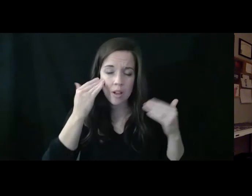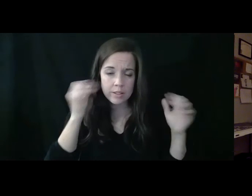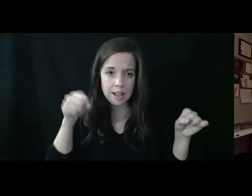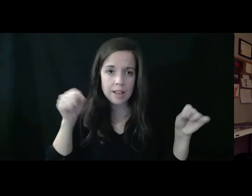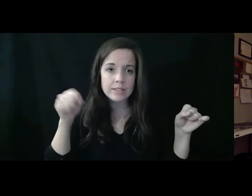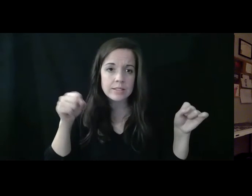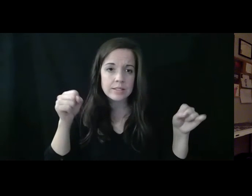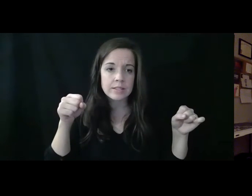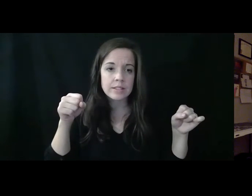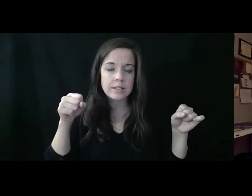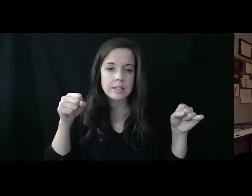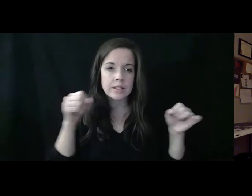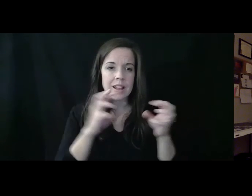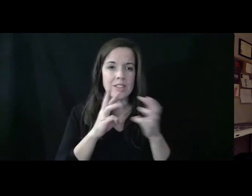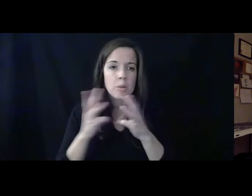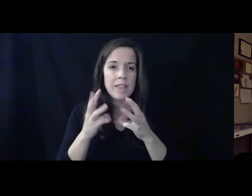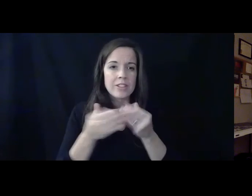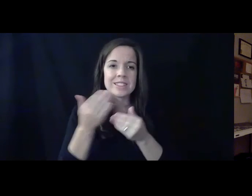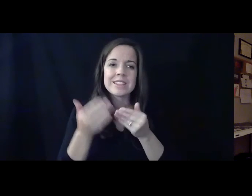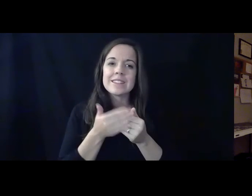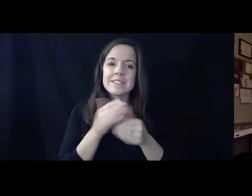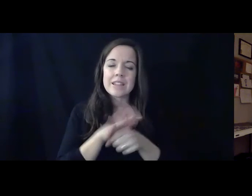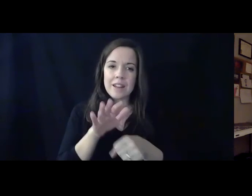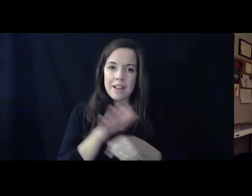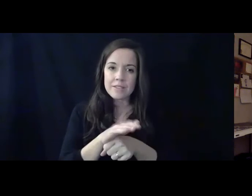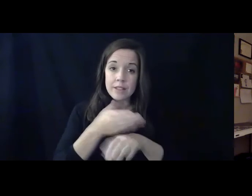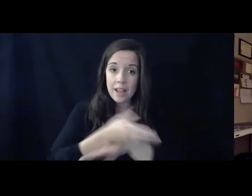The weather is easy enough. After the children are asleep,